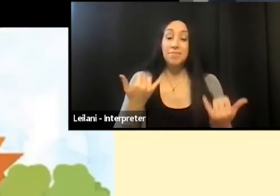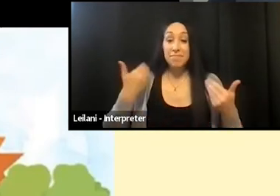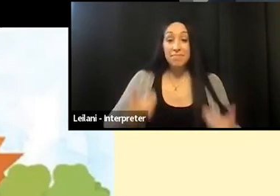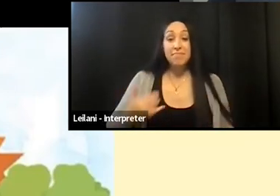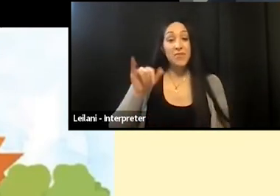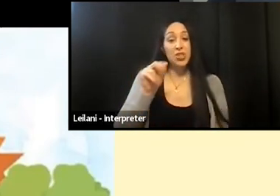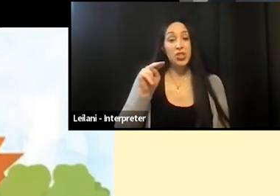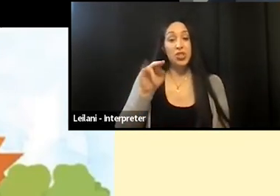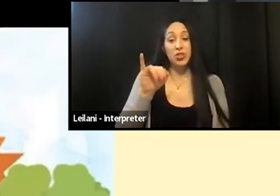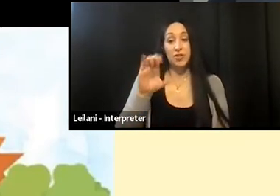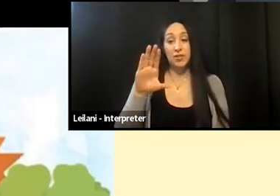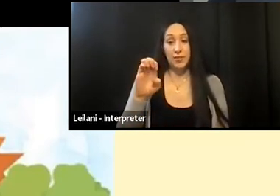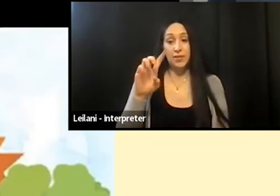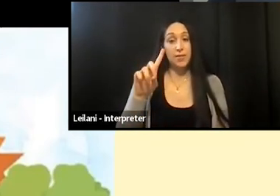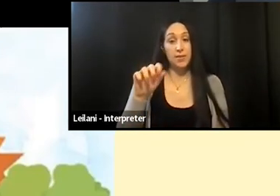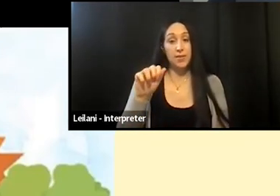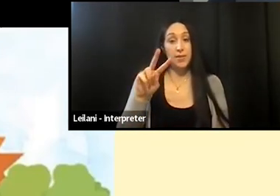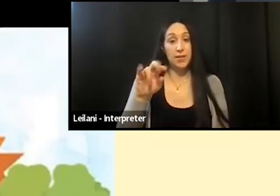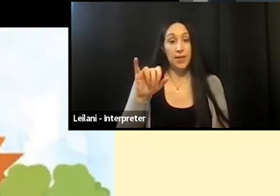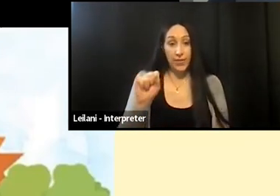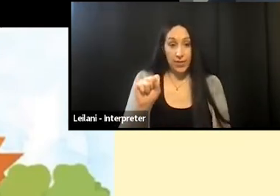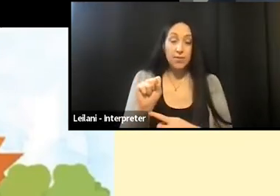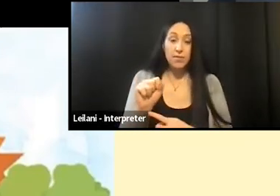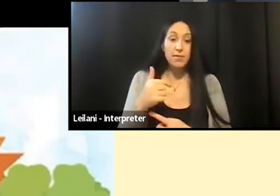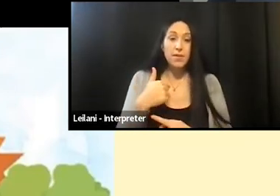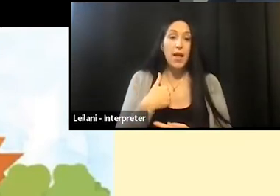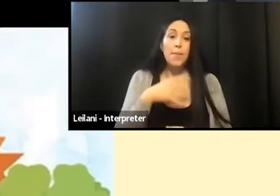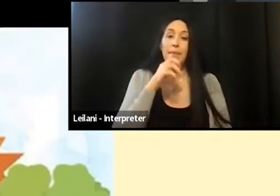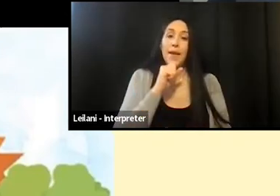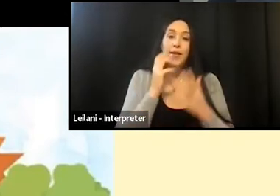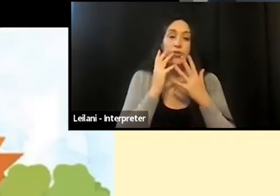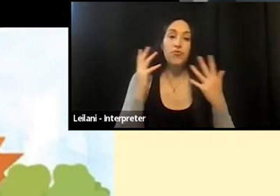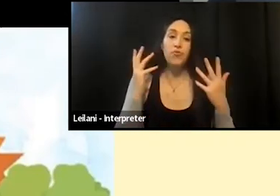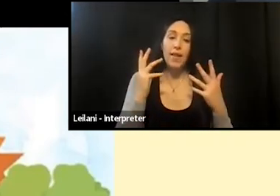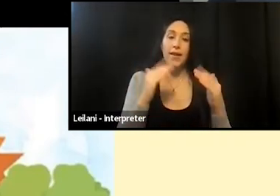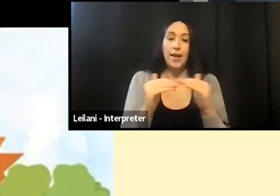and I am the Age-Friendly and Health Equity Manager at Urban Health Partnerships.